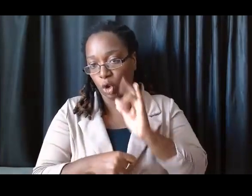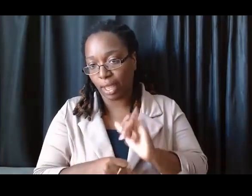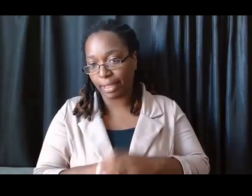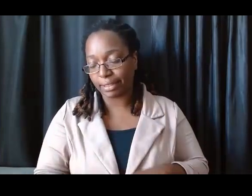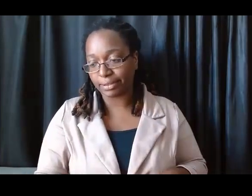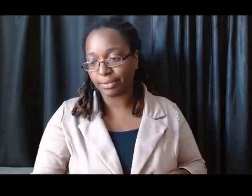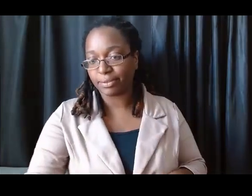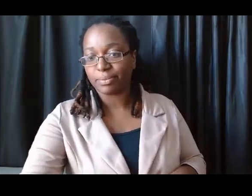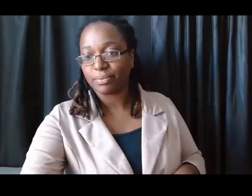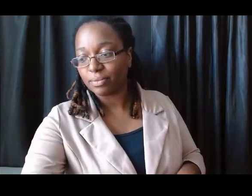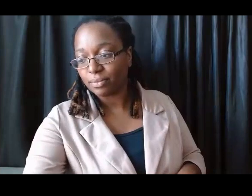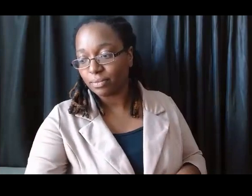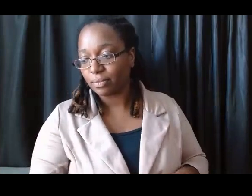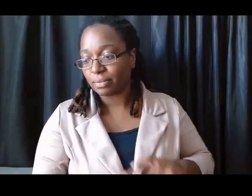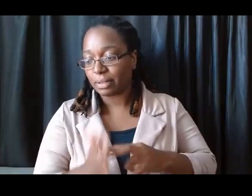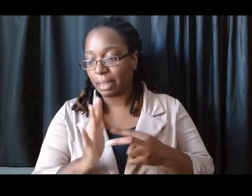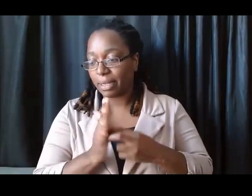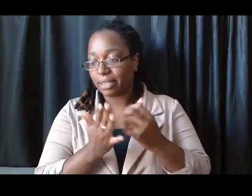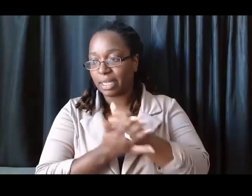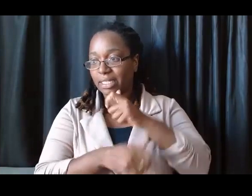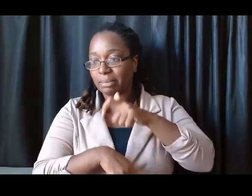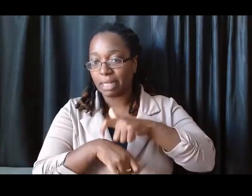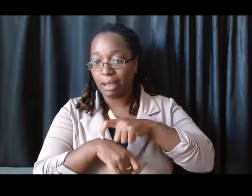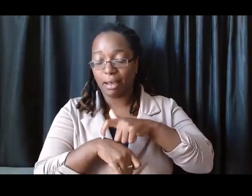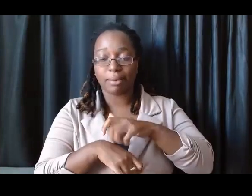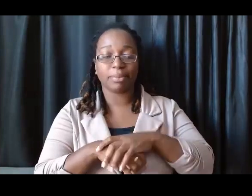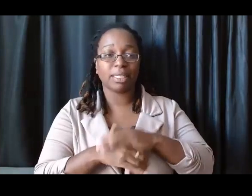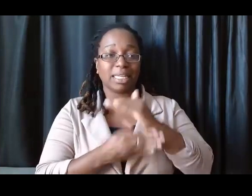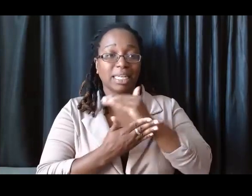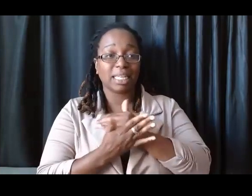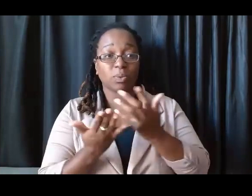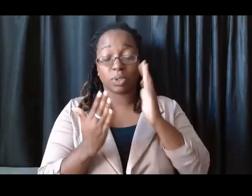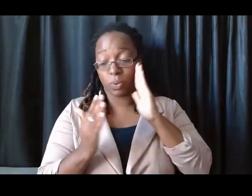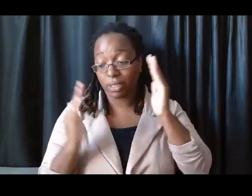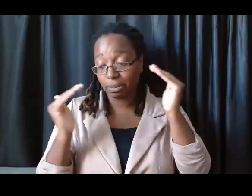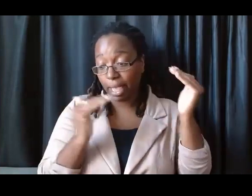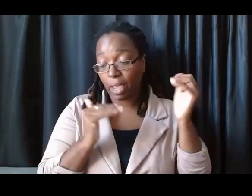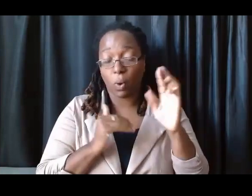And so that means taking some time to make a list of what you expect or what's realistic for business revenue.